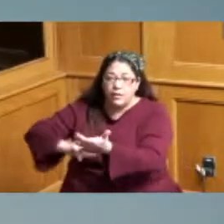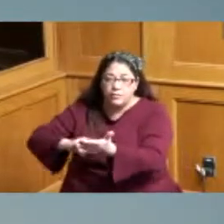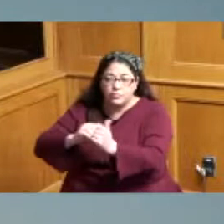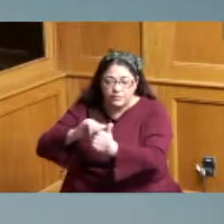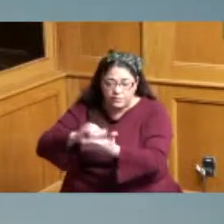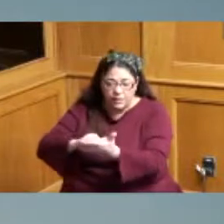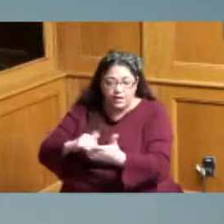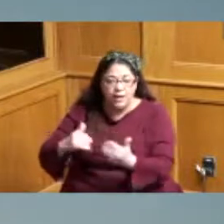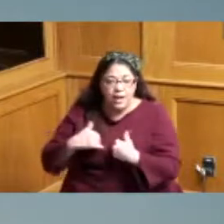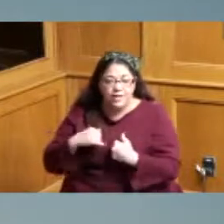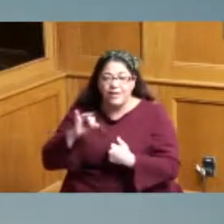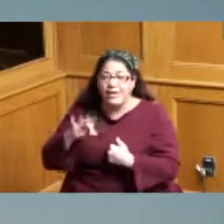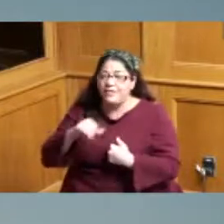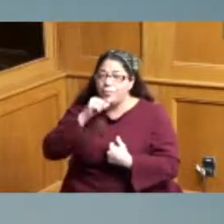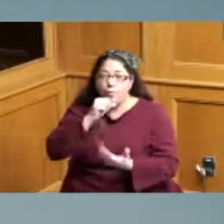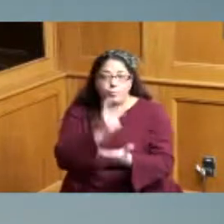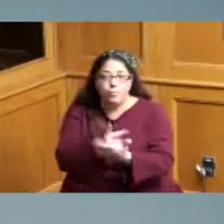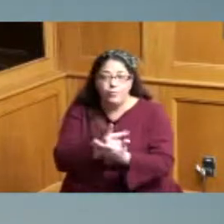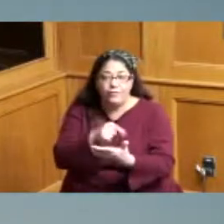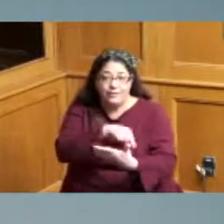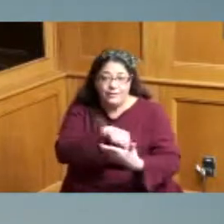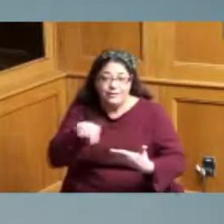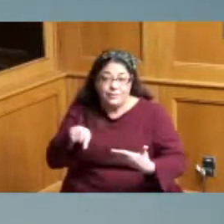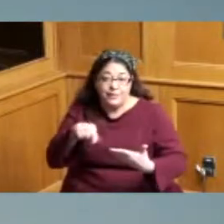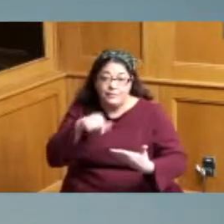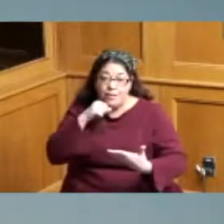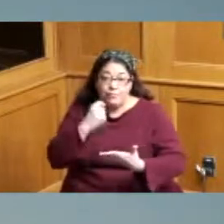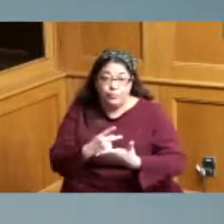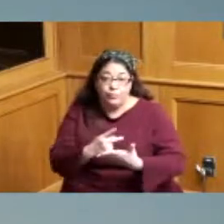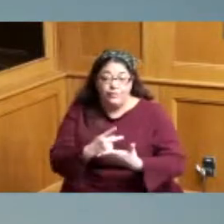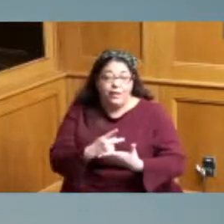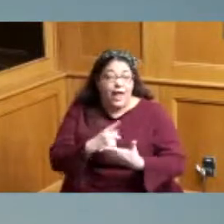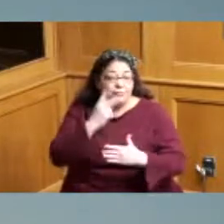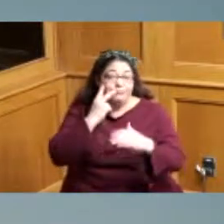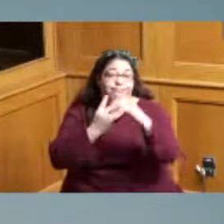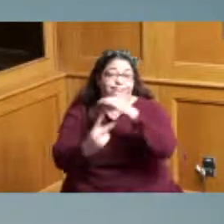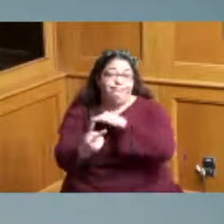if we do not approve these this week and I'm just anticipating that there could potentially be